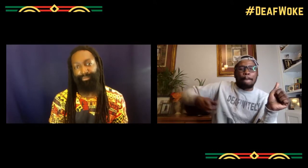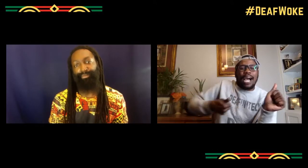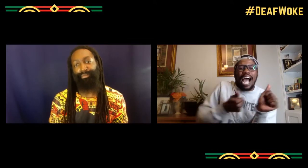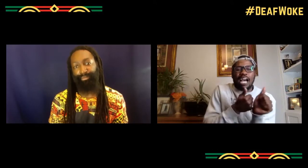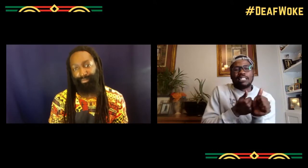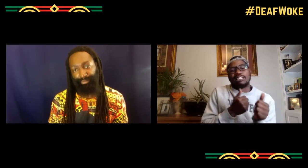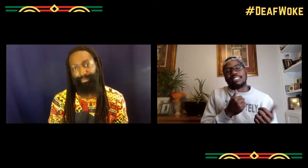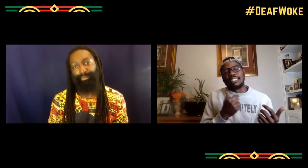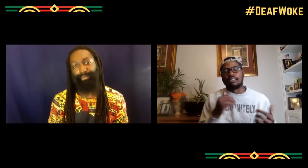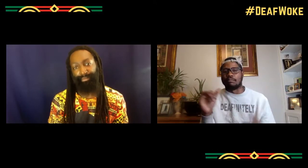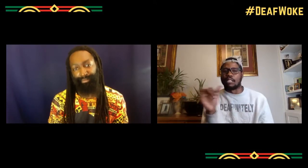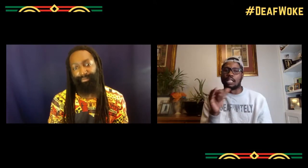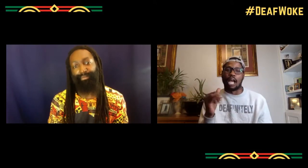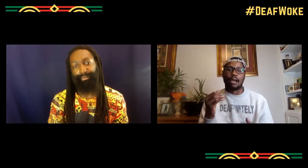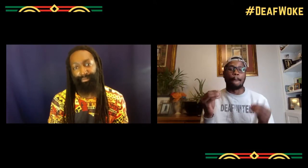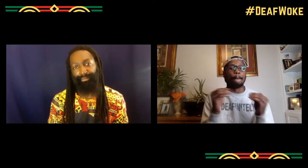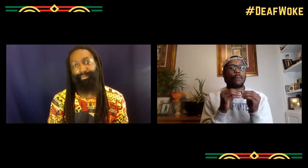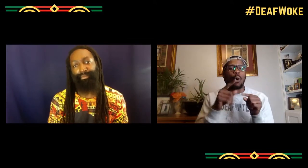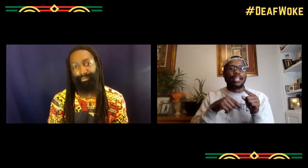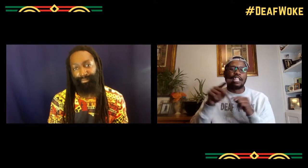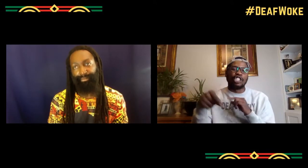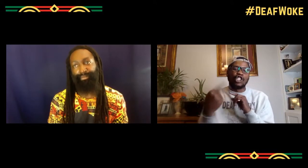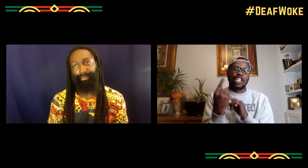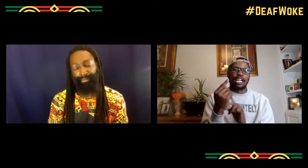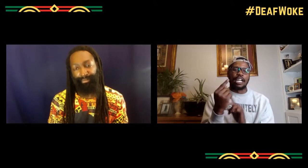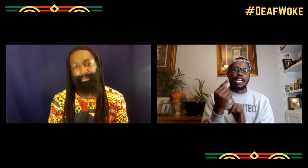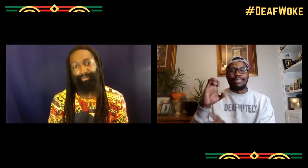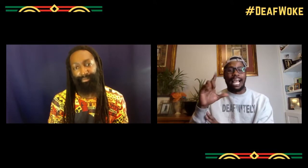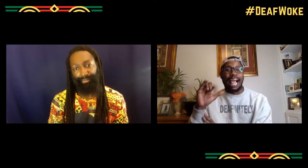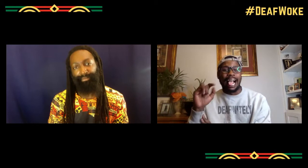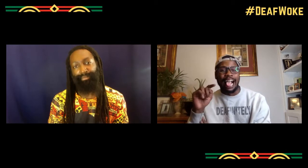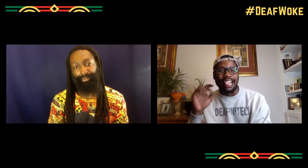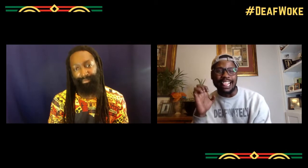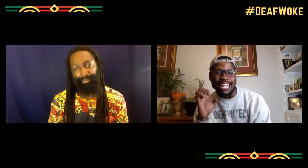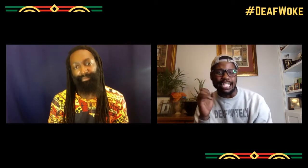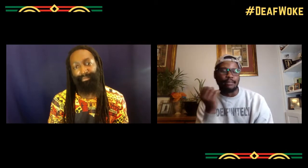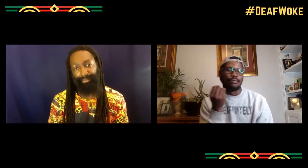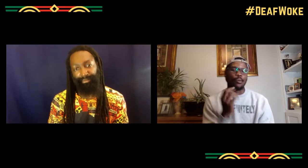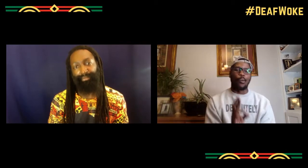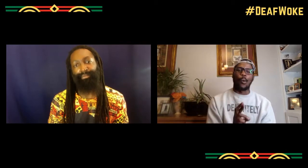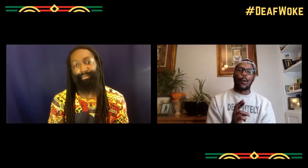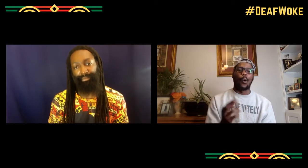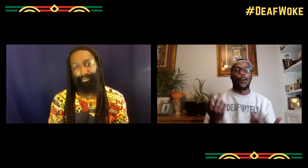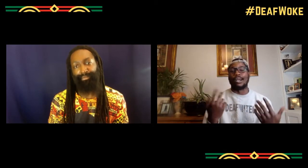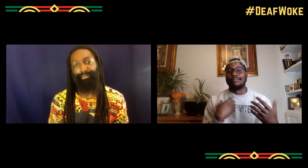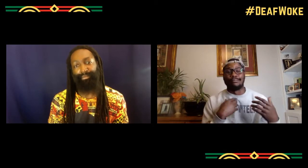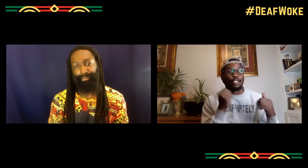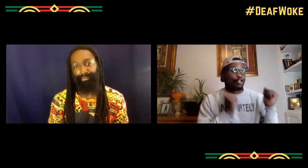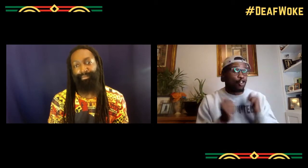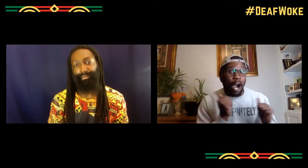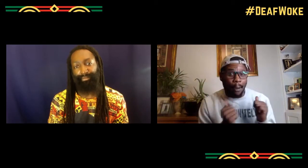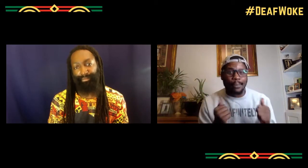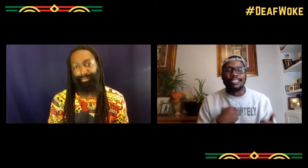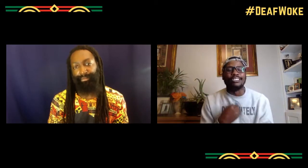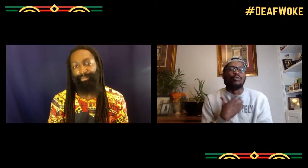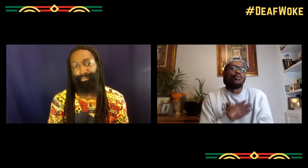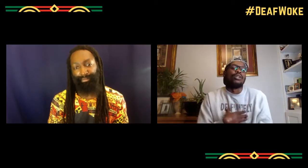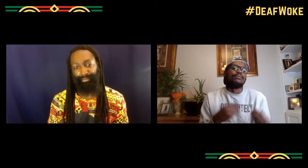Sometimes I wish we can have, you know more support, not just allies ship